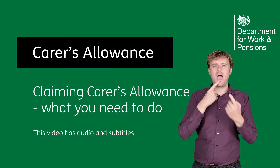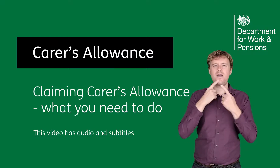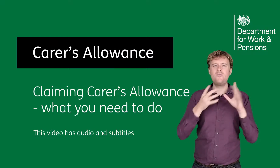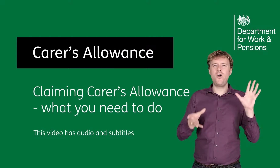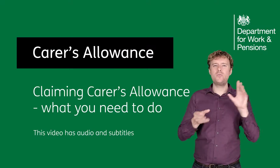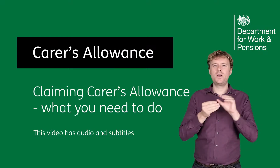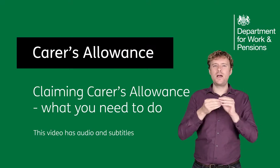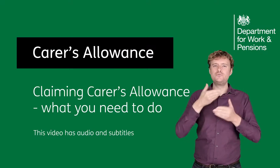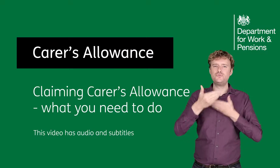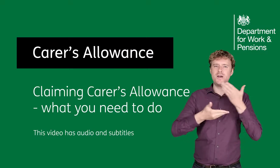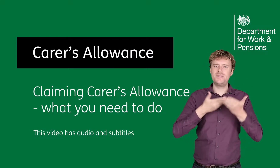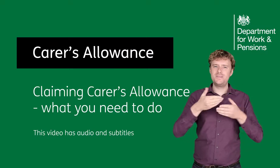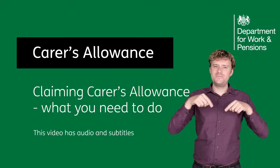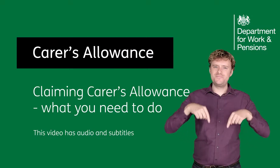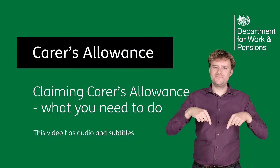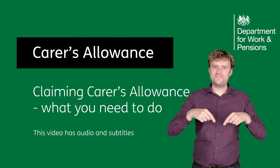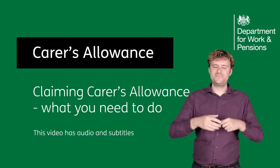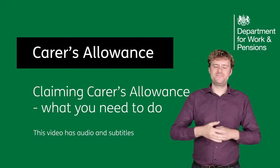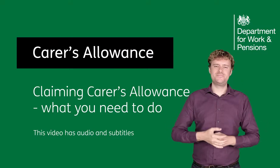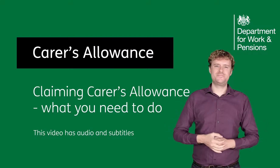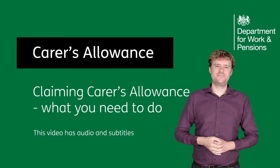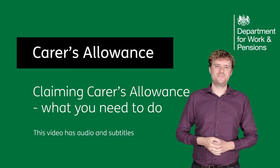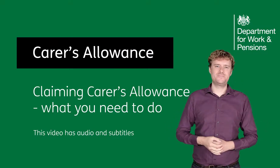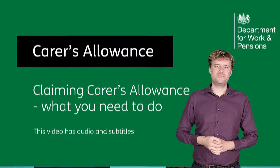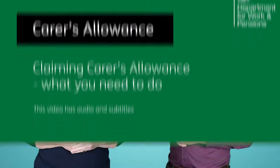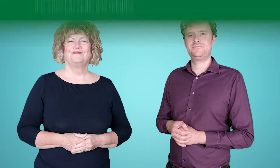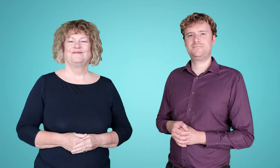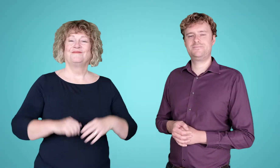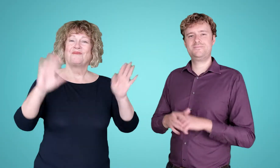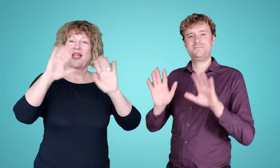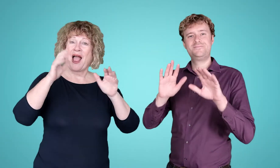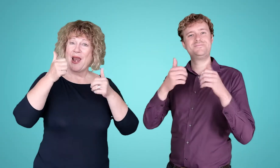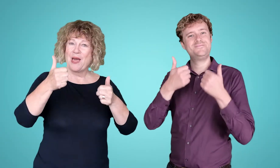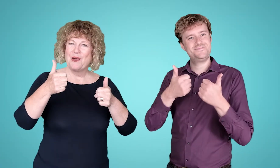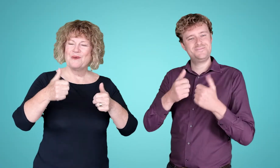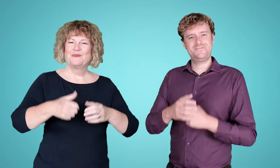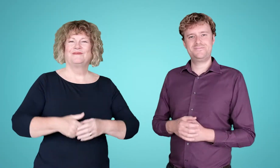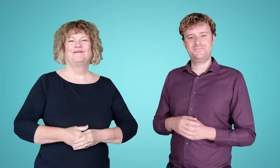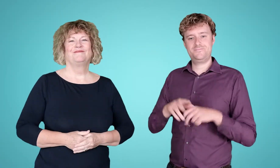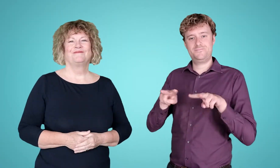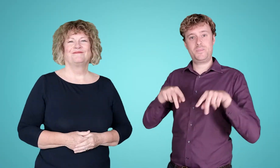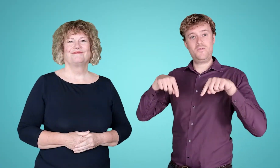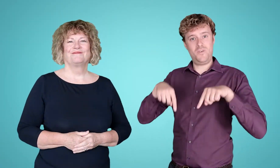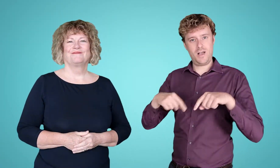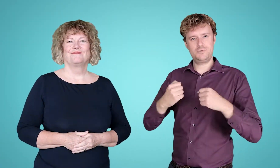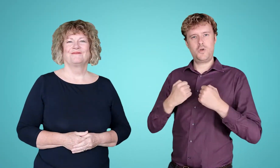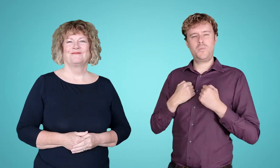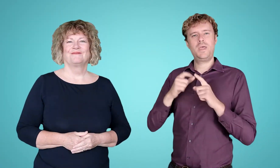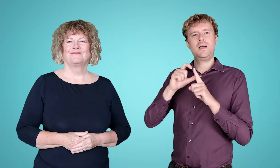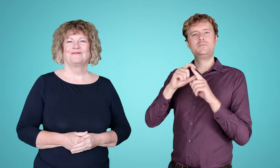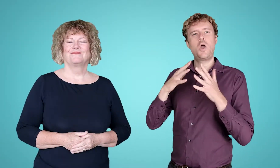This video has audio and subtitles. Hello. Welcome back.